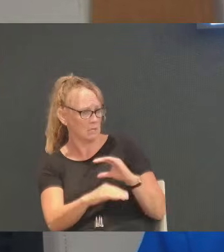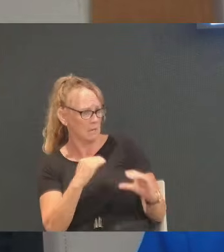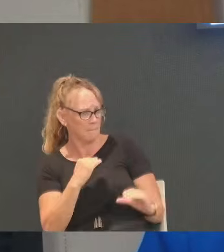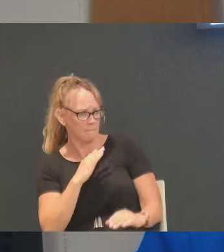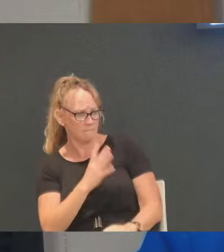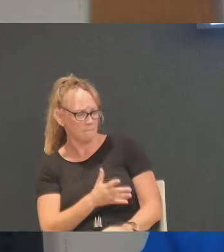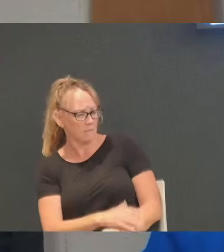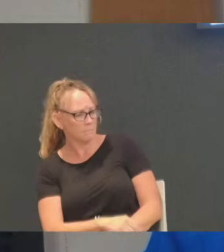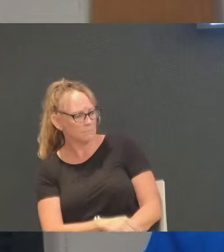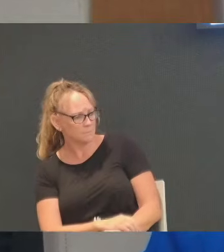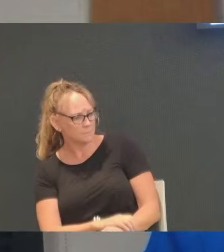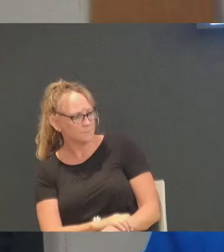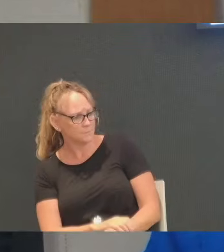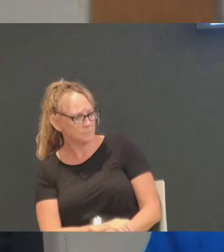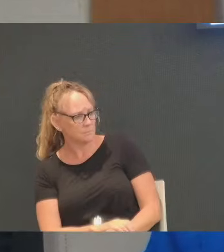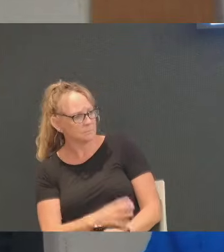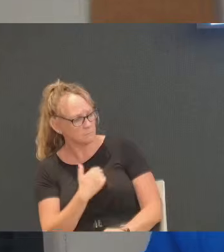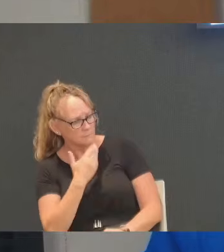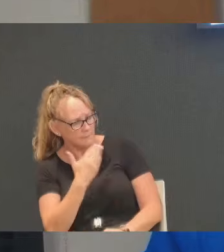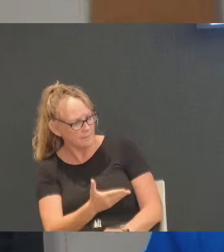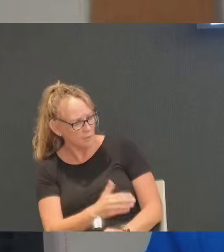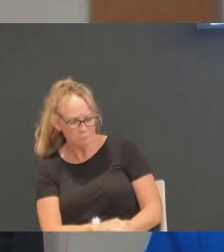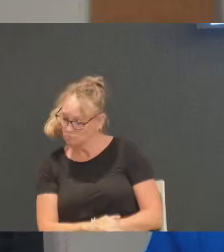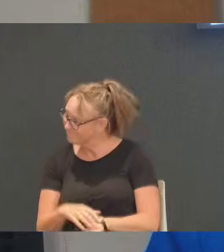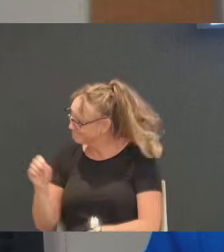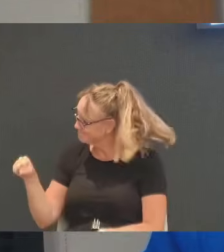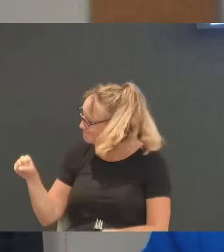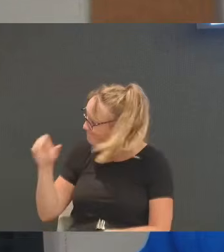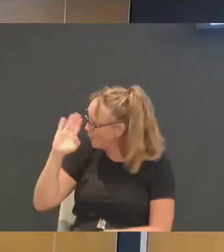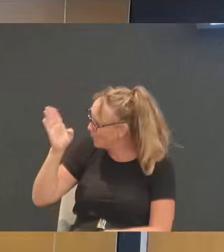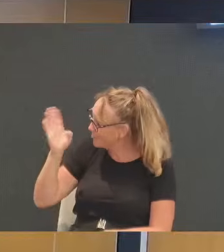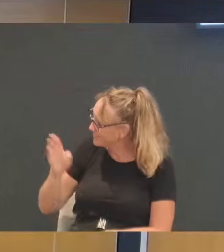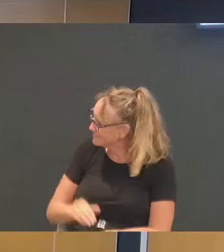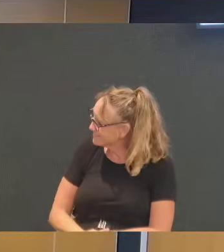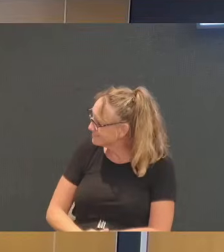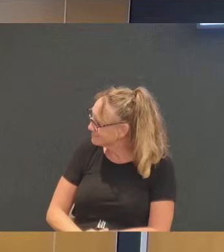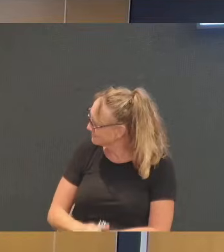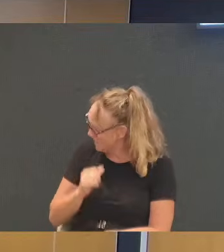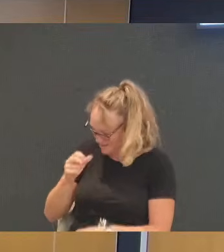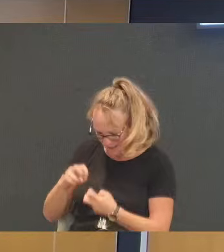me, I would greatly appreciate. Absolutely. We can do that. Not a problem. I will let you know. Thank